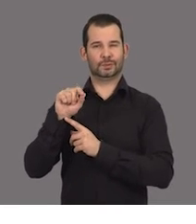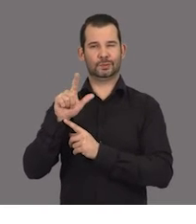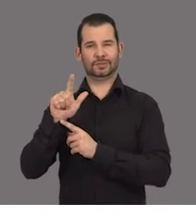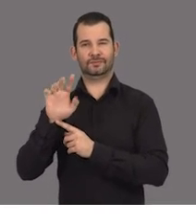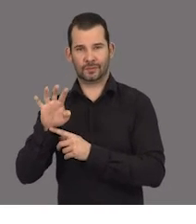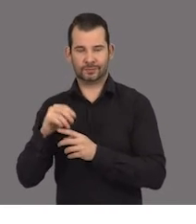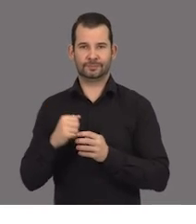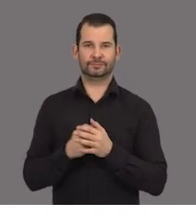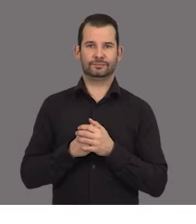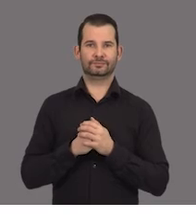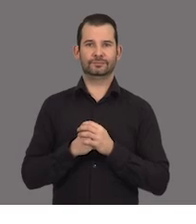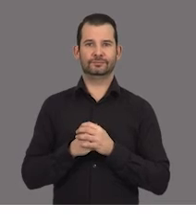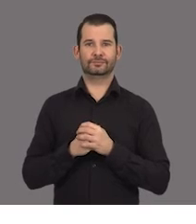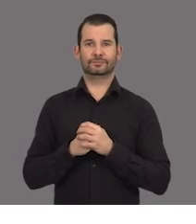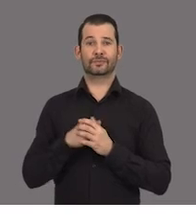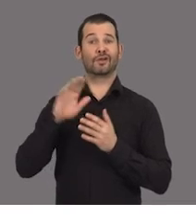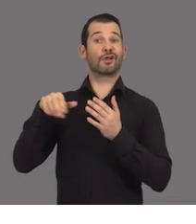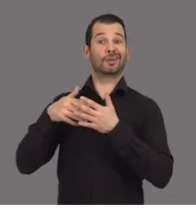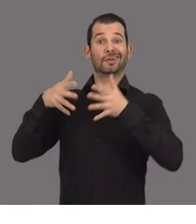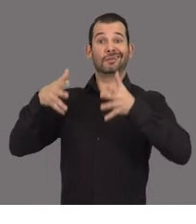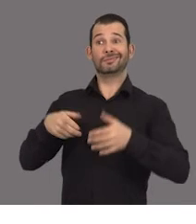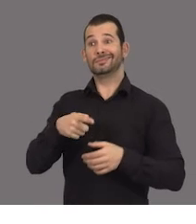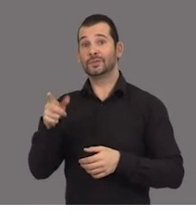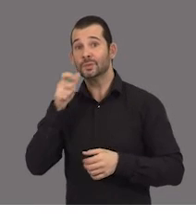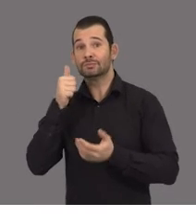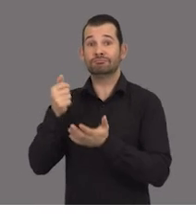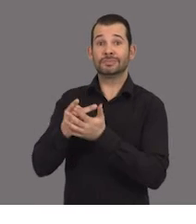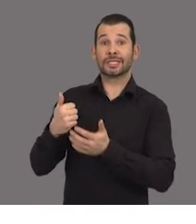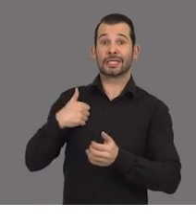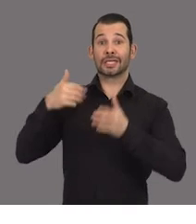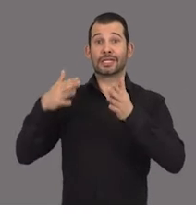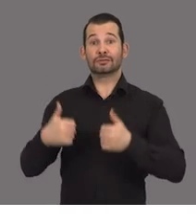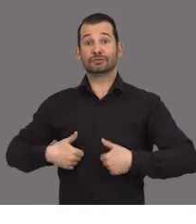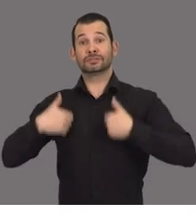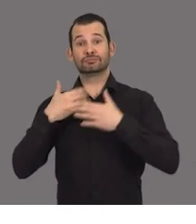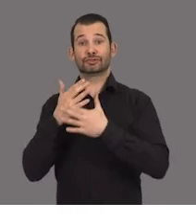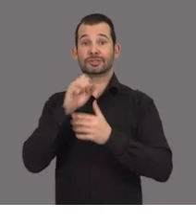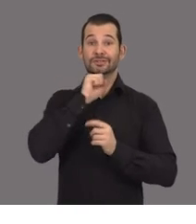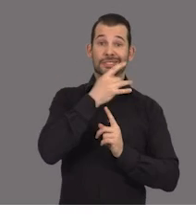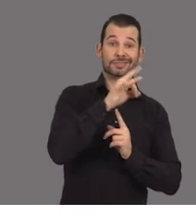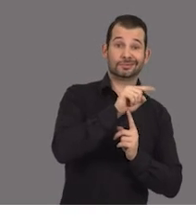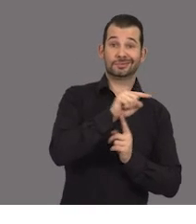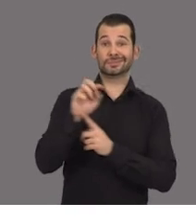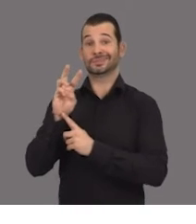All remaining eligible Canadian residents between the ages of 18 and 64 will be